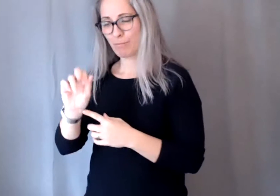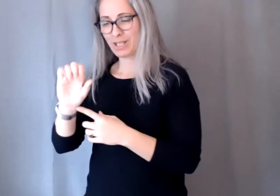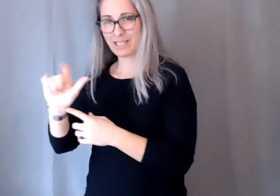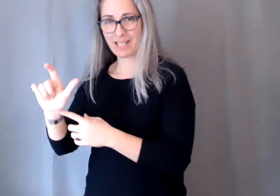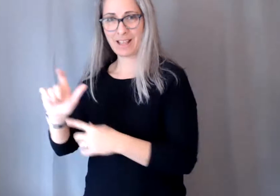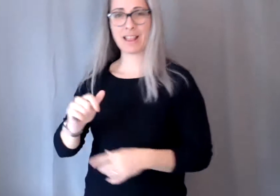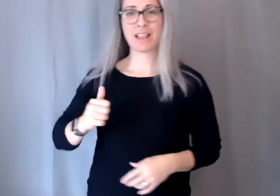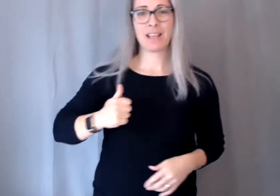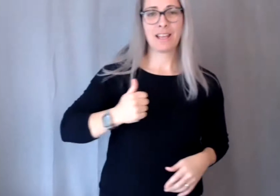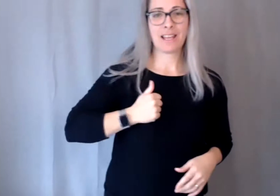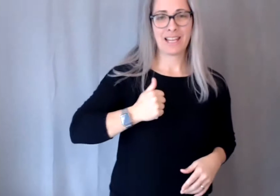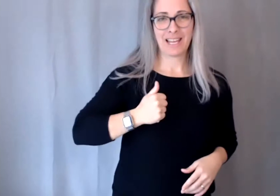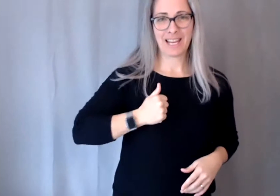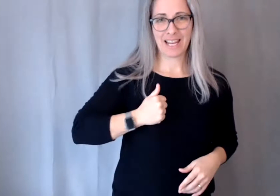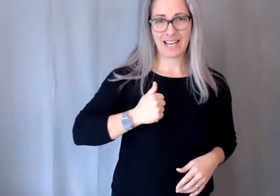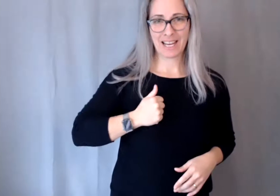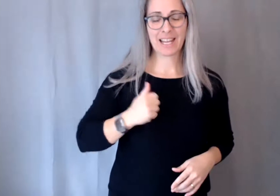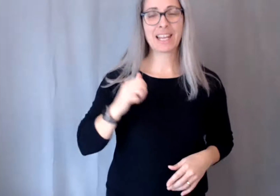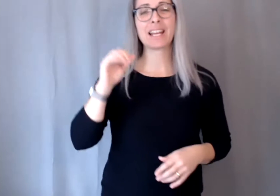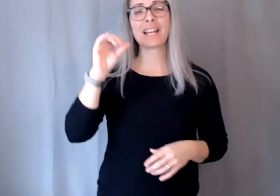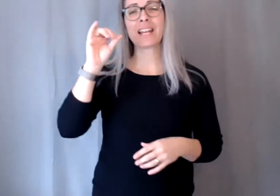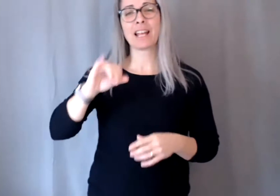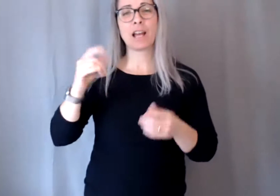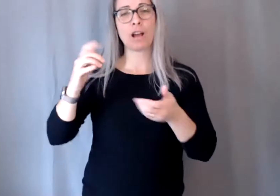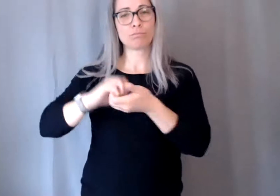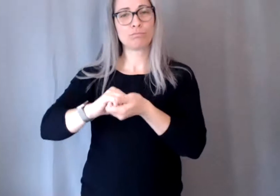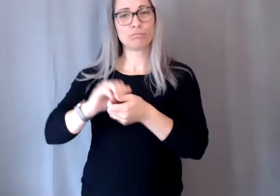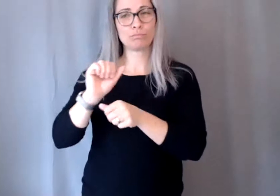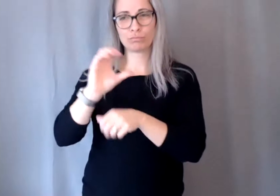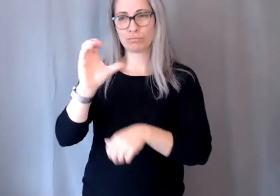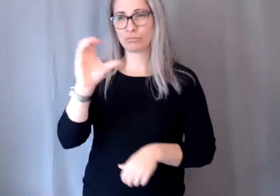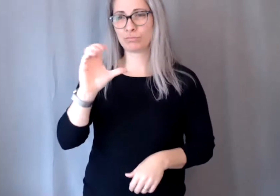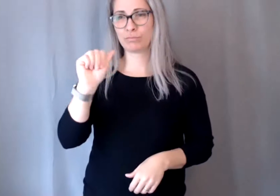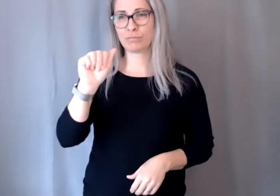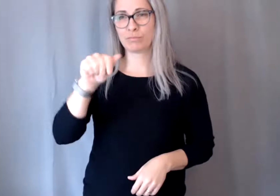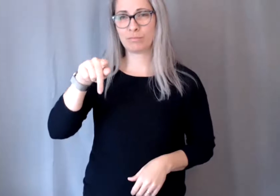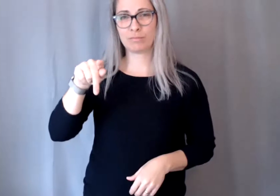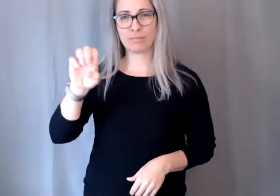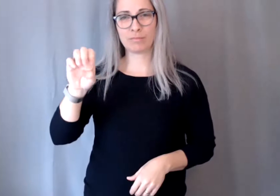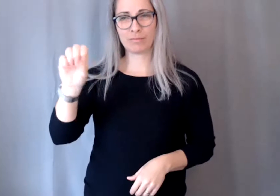Universidadje Federal de Santa Catarina speaker series on disability research